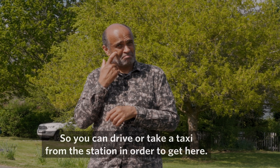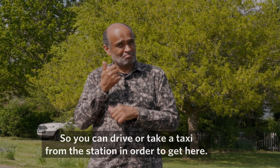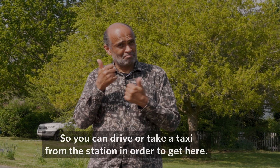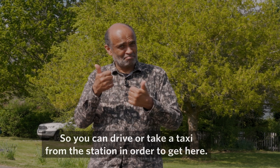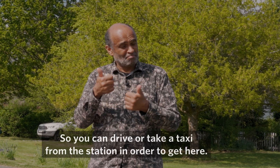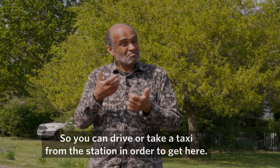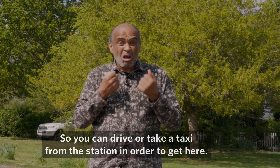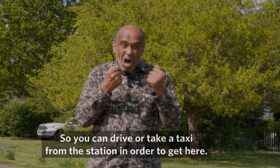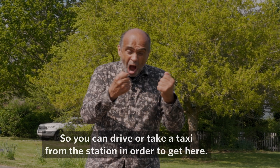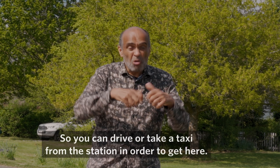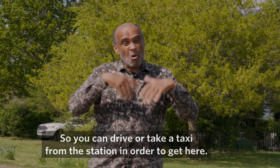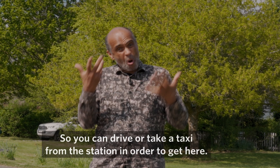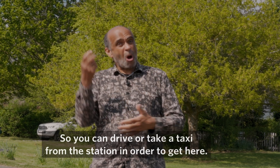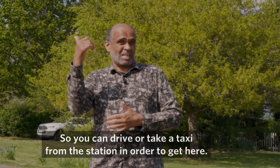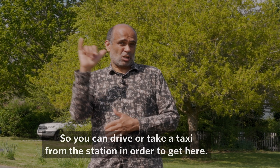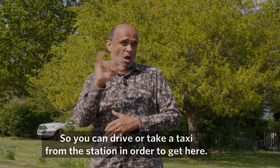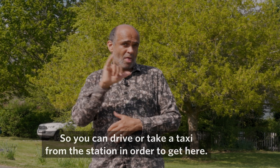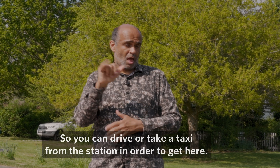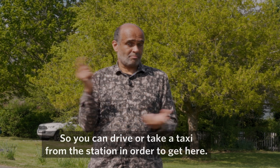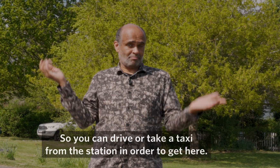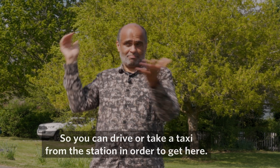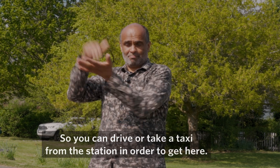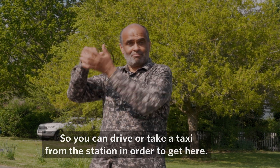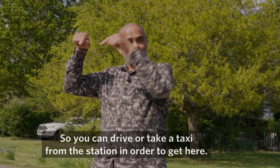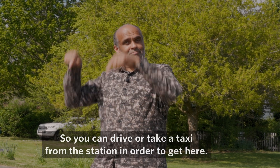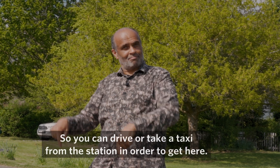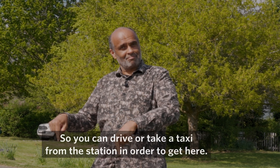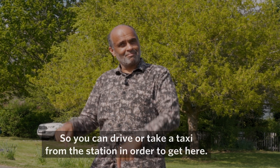So you can drive or take a taxi from the station in order to get here.